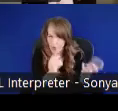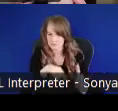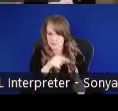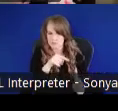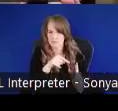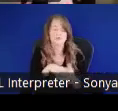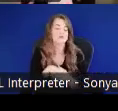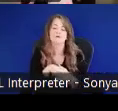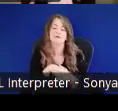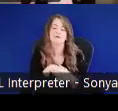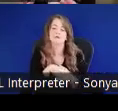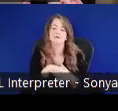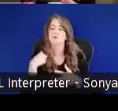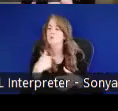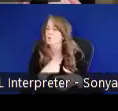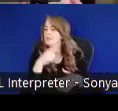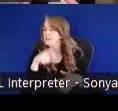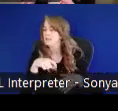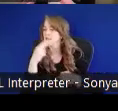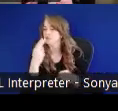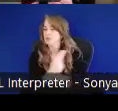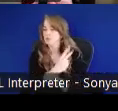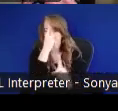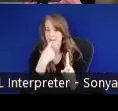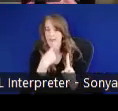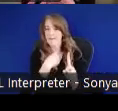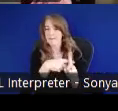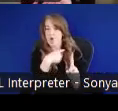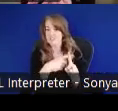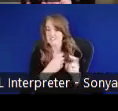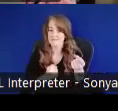that we utilize positive reinforcement for behaviors that